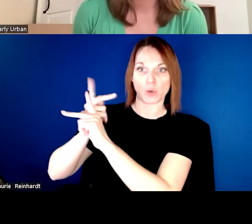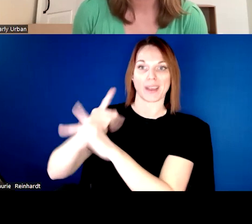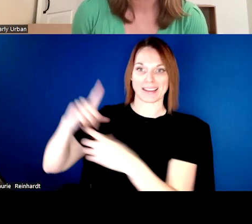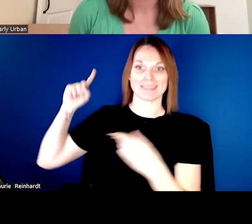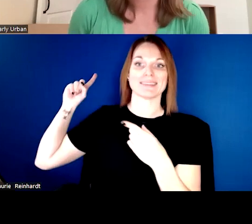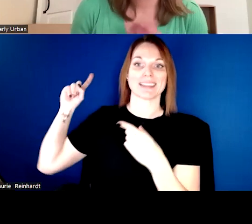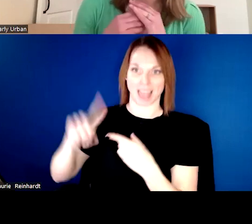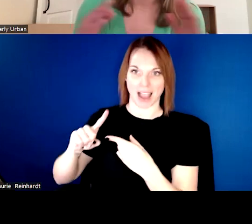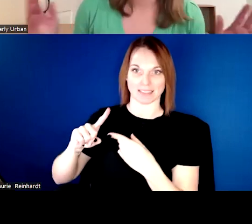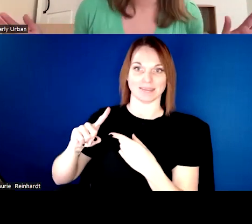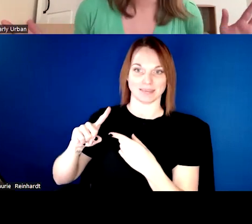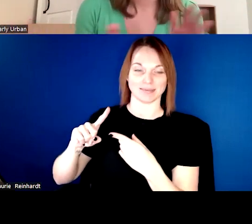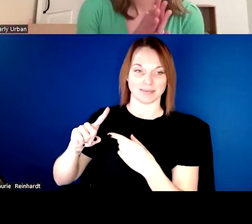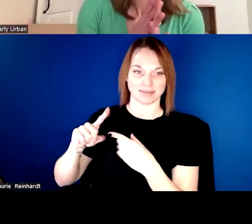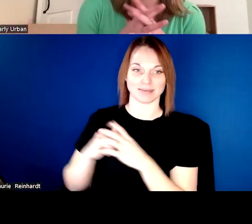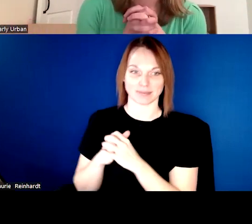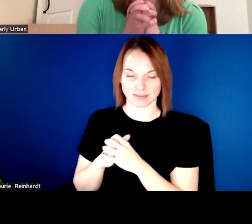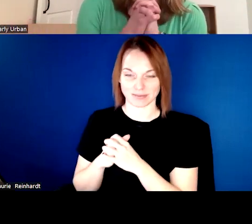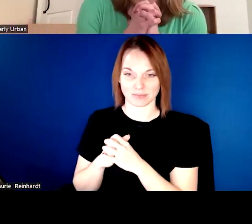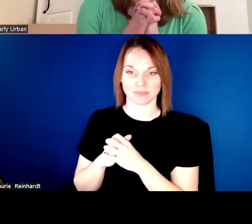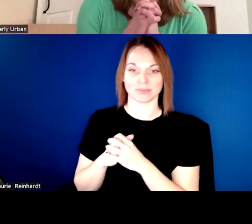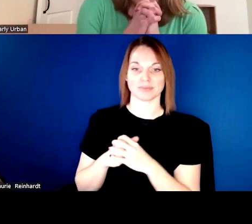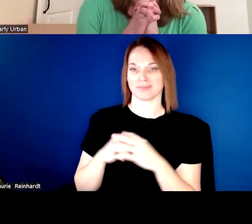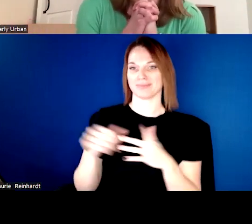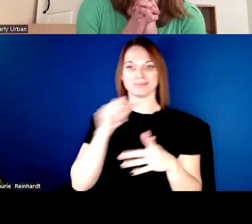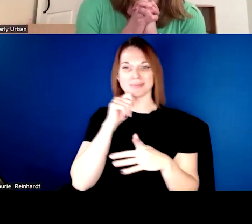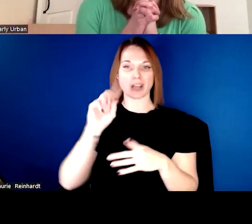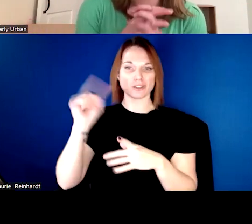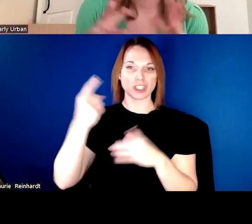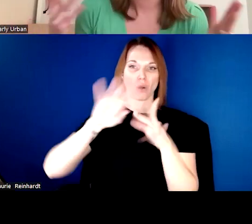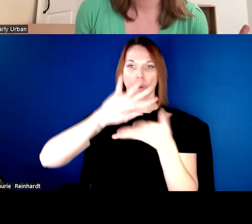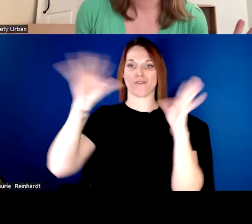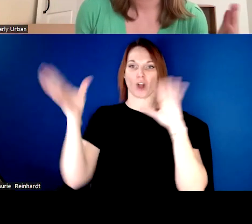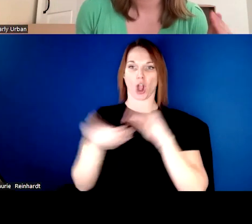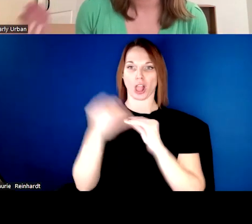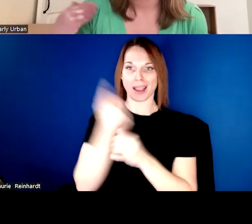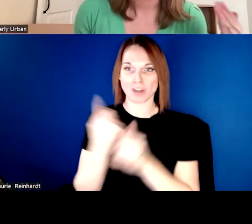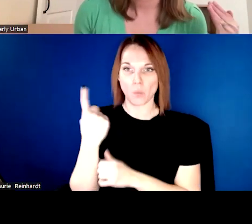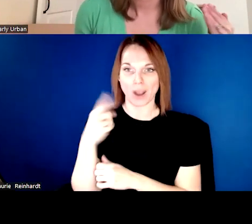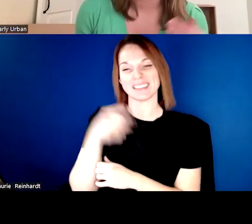just for the overall everyone, this is for every type of group she can kind of split